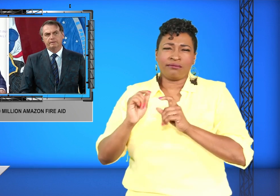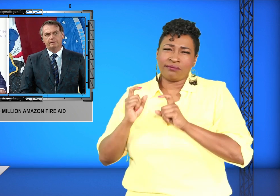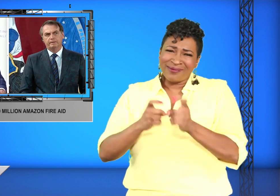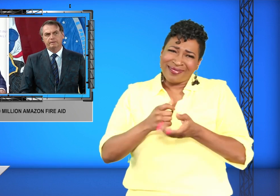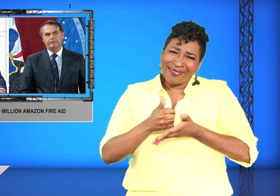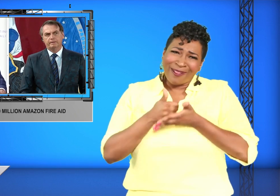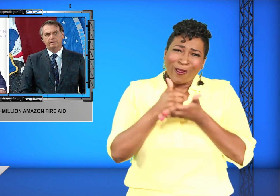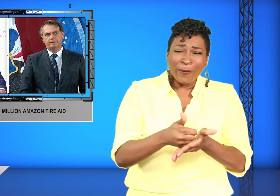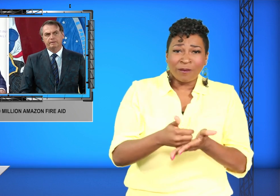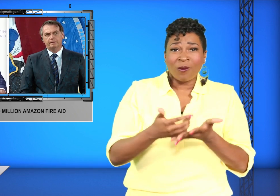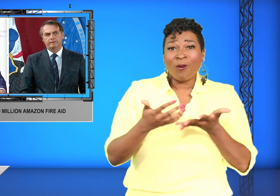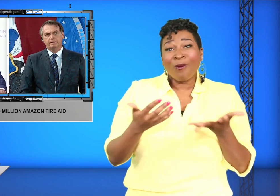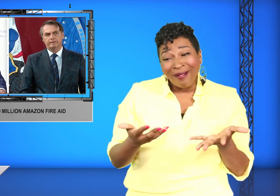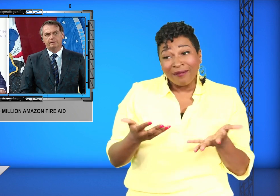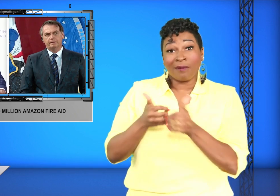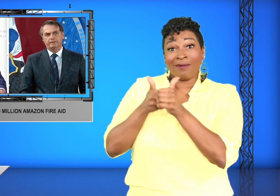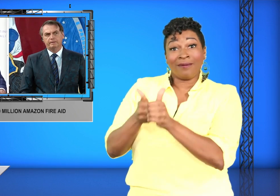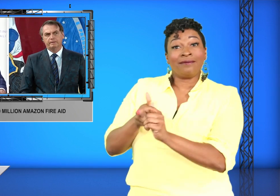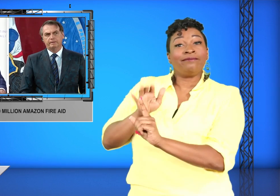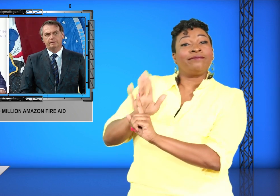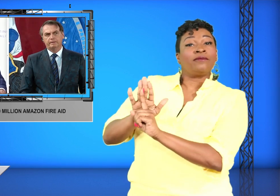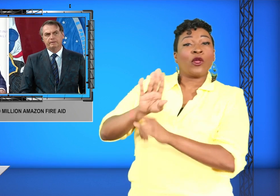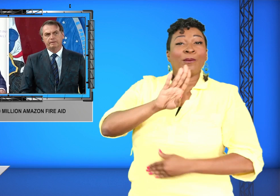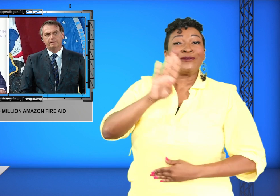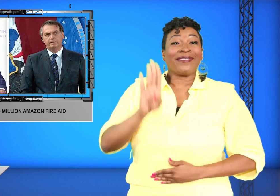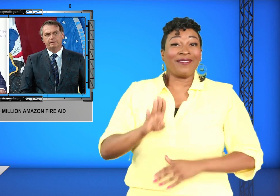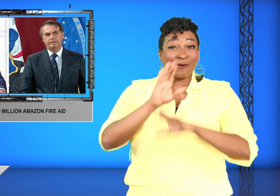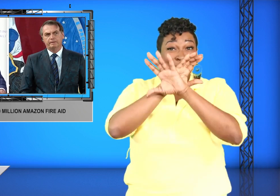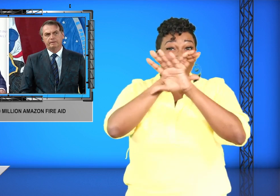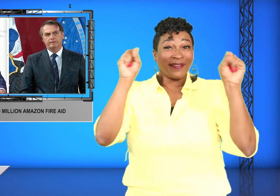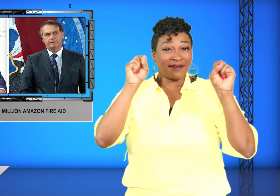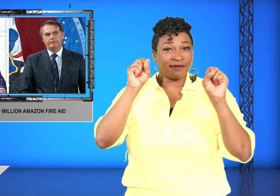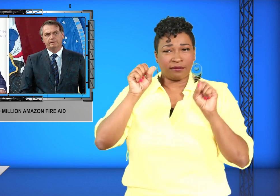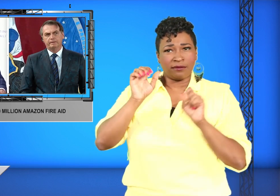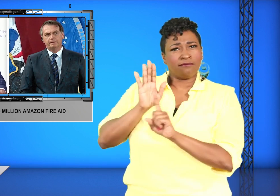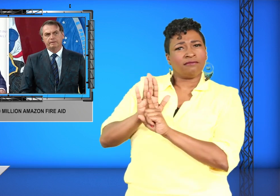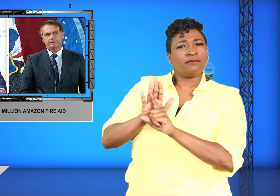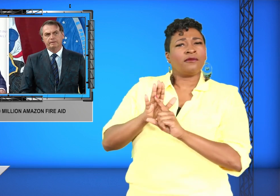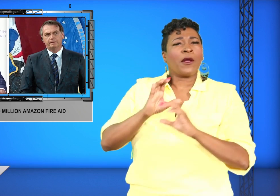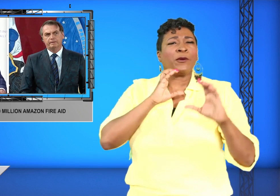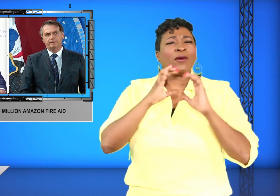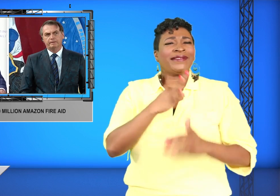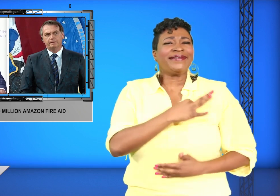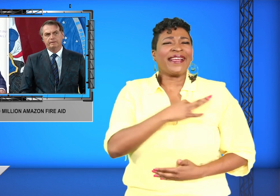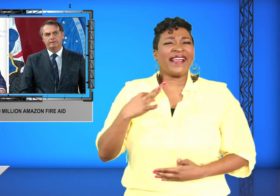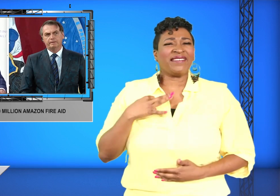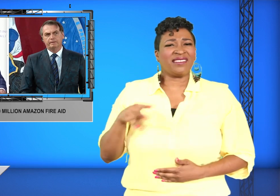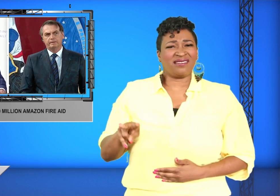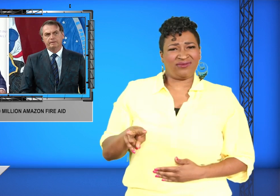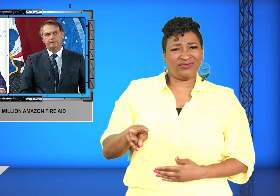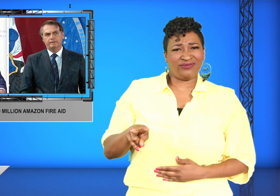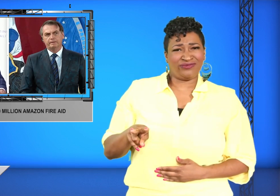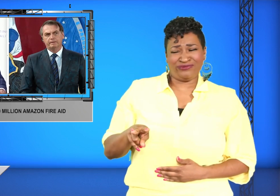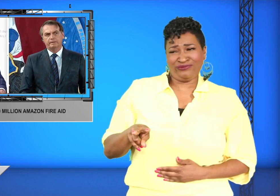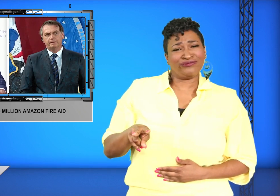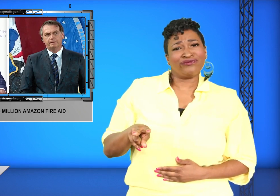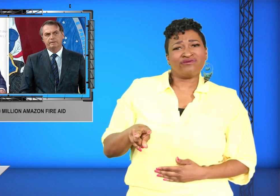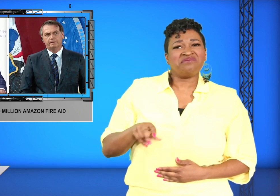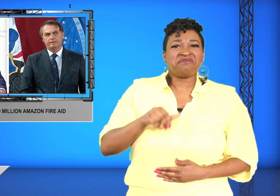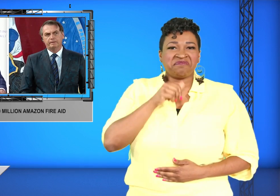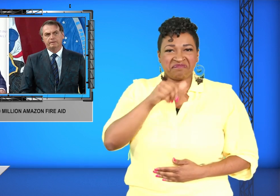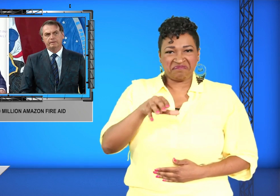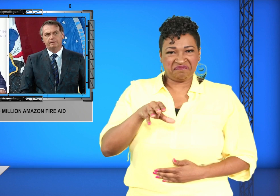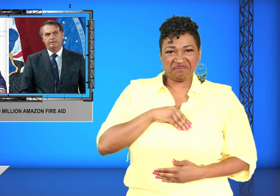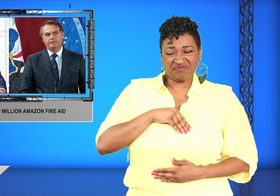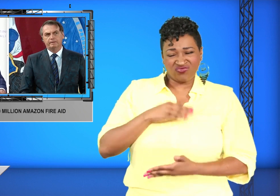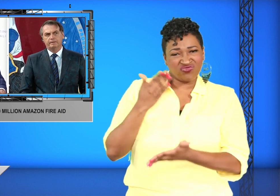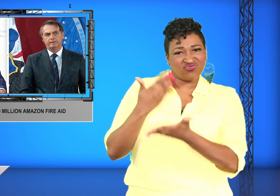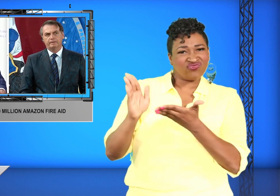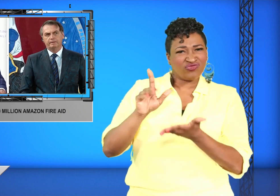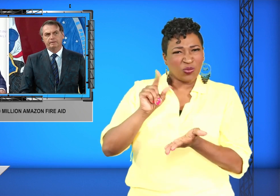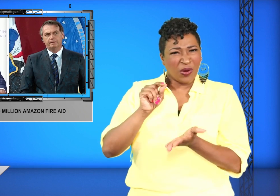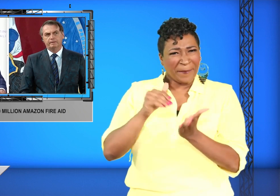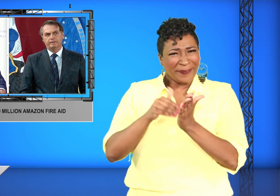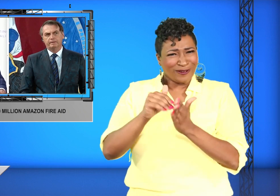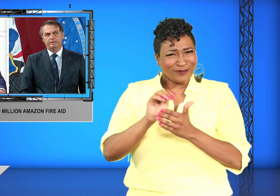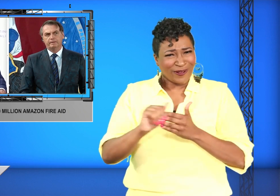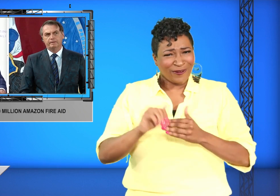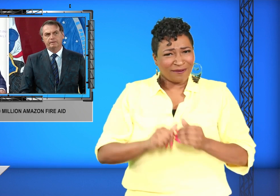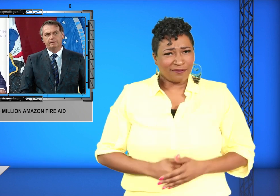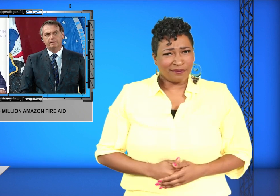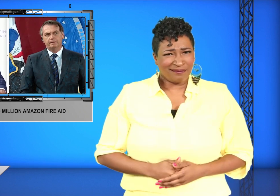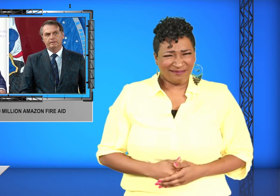aid pledged by leaders at the G7 summit.